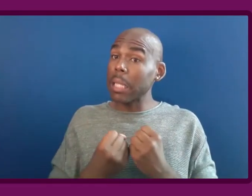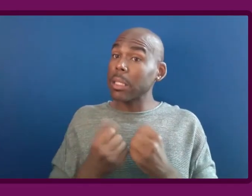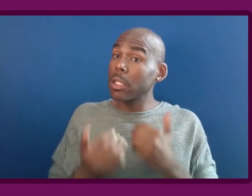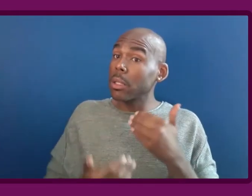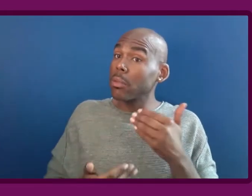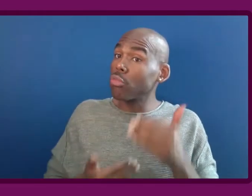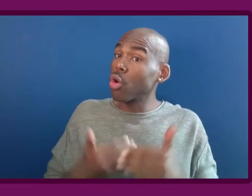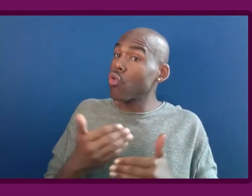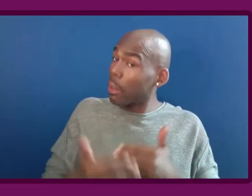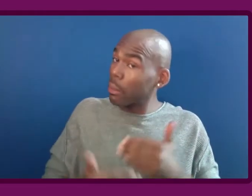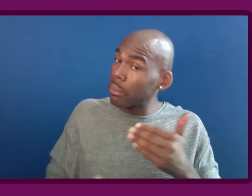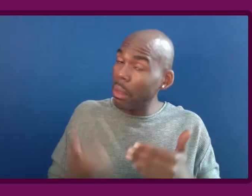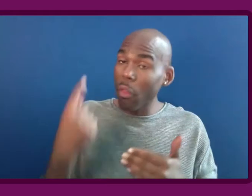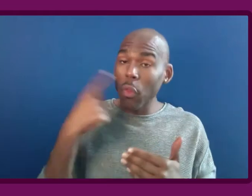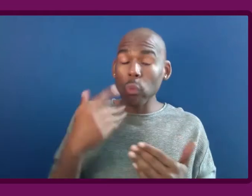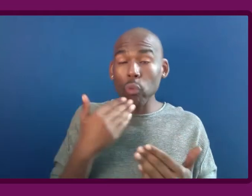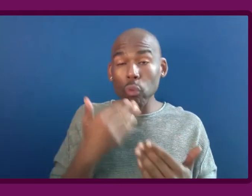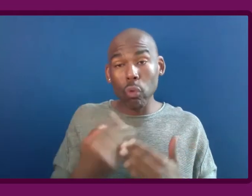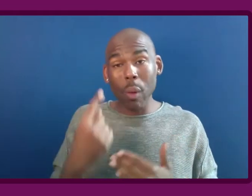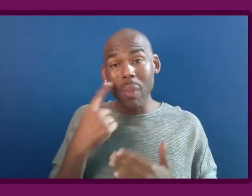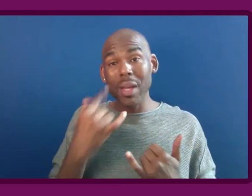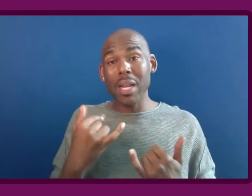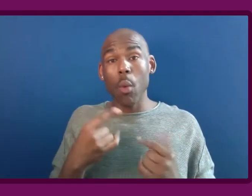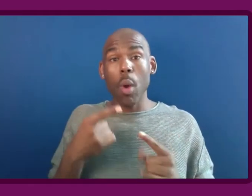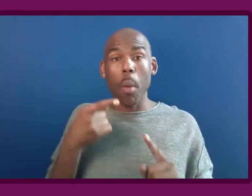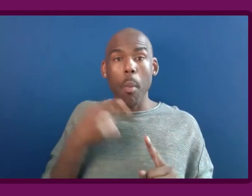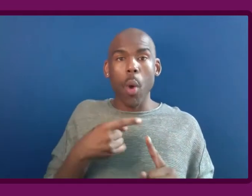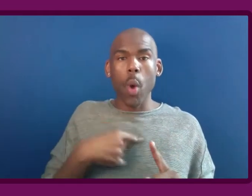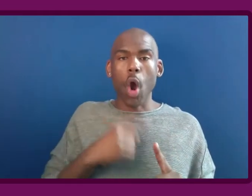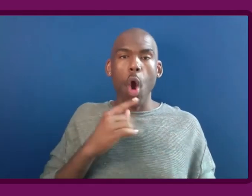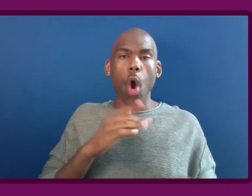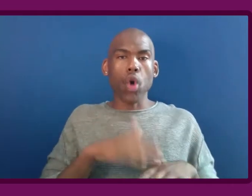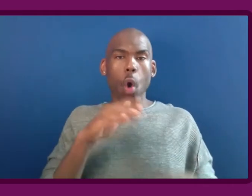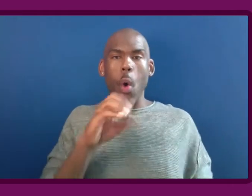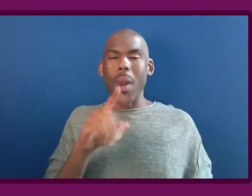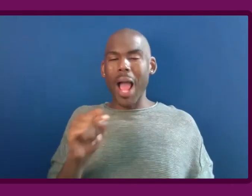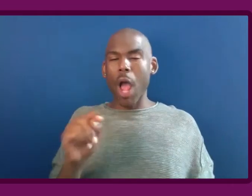that's a good thing. It's a good thing that we're getting to a point where we're calling out racism